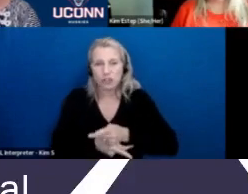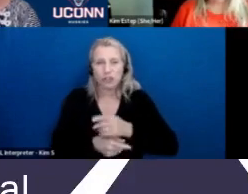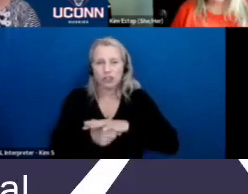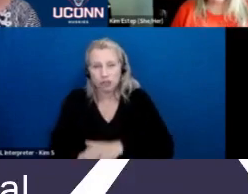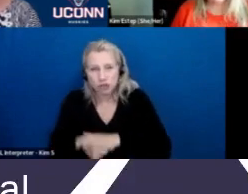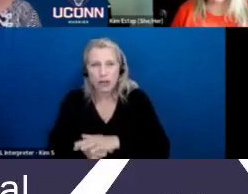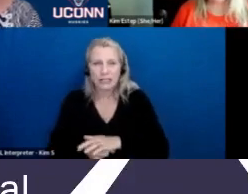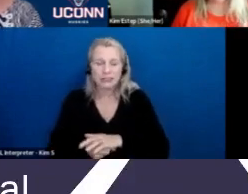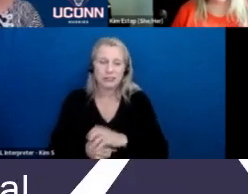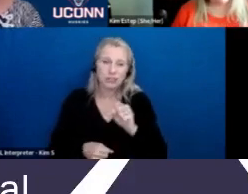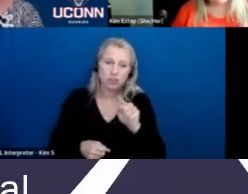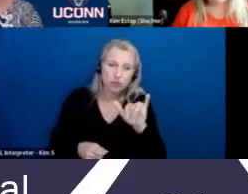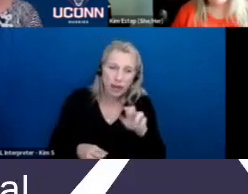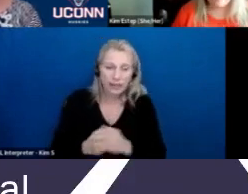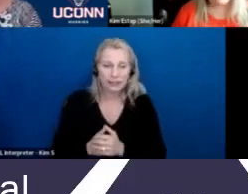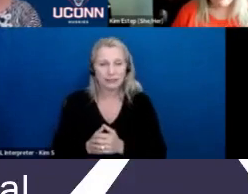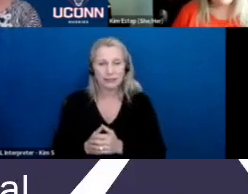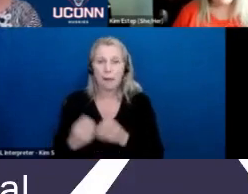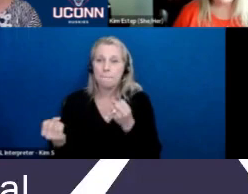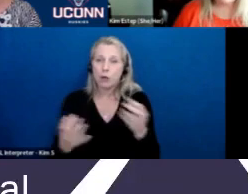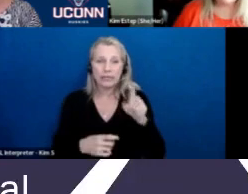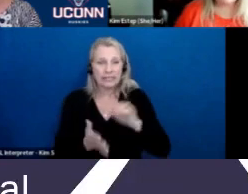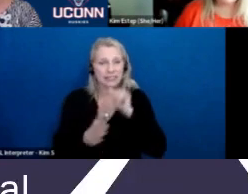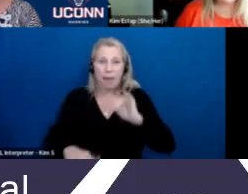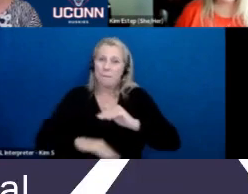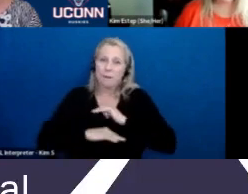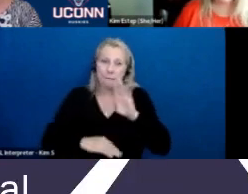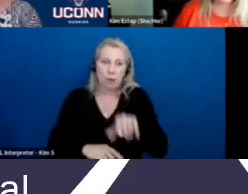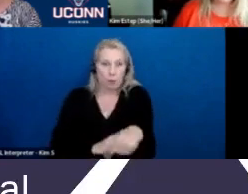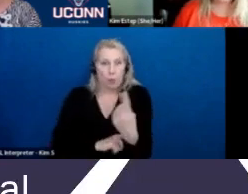multiple needs that are probably not met by a single system or a